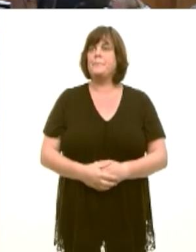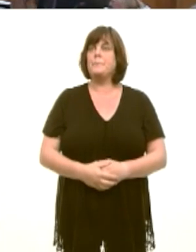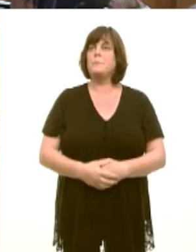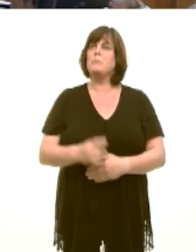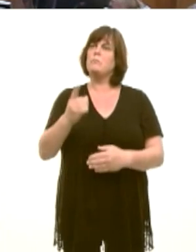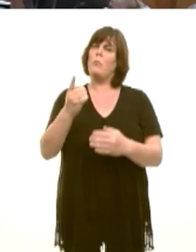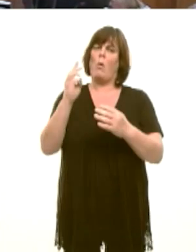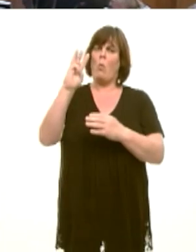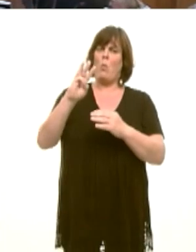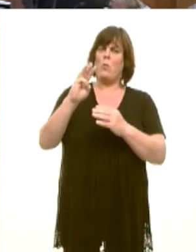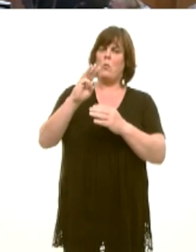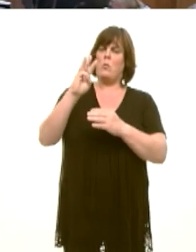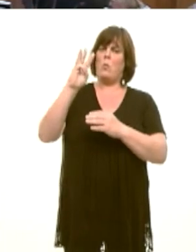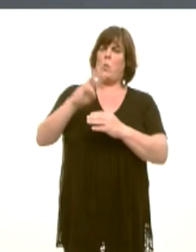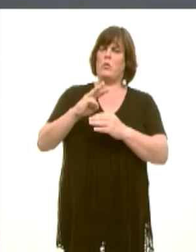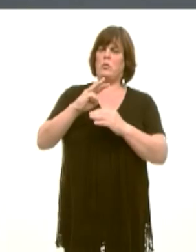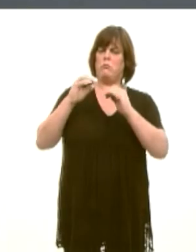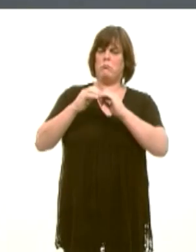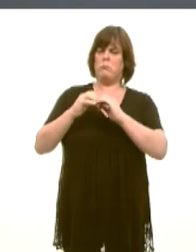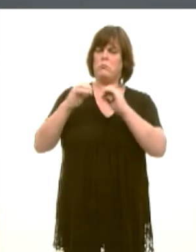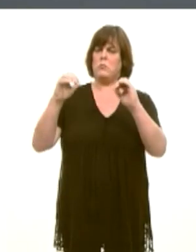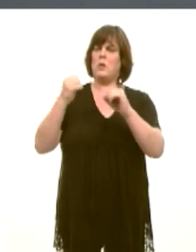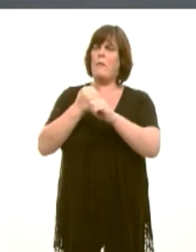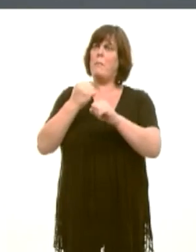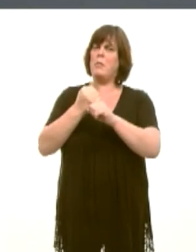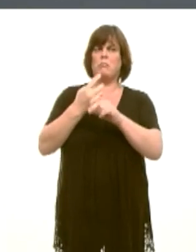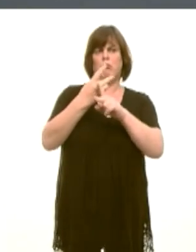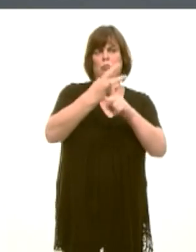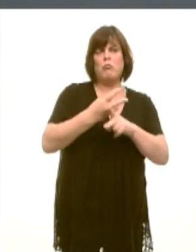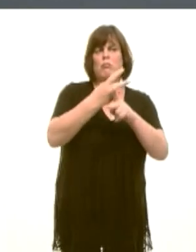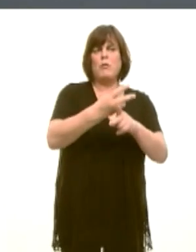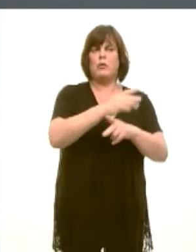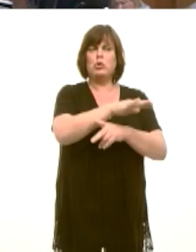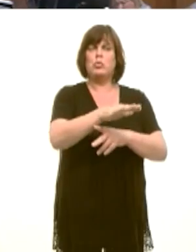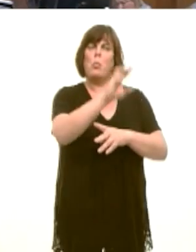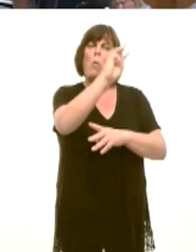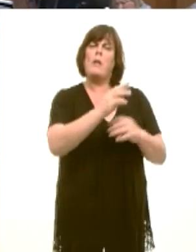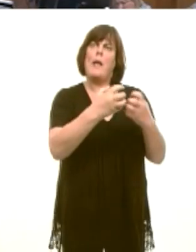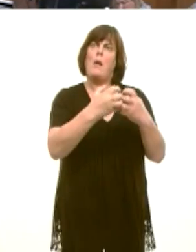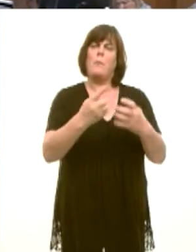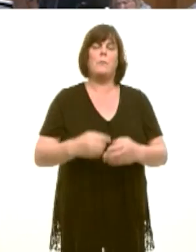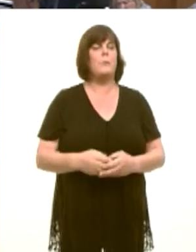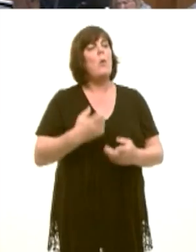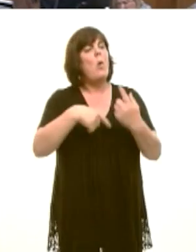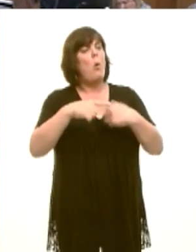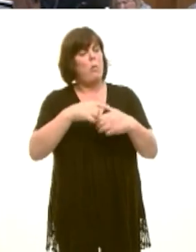Government taking to improve the overall wellbeing of children in Wales? OAQ(4)2454(FM) Carwyn Jones: We are continuing to focus investment on supporting children and families with a